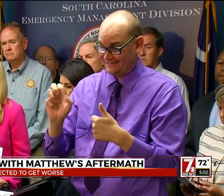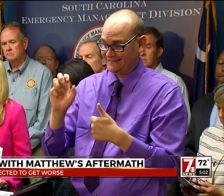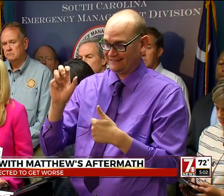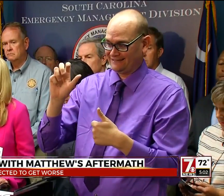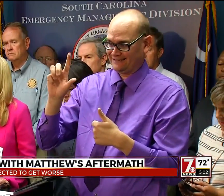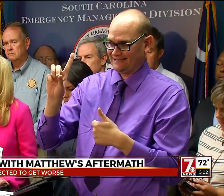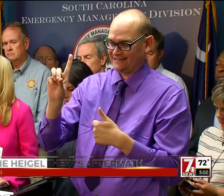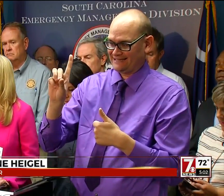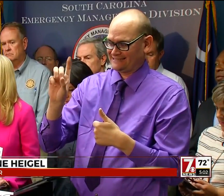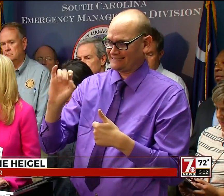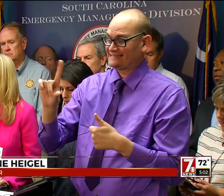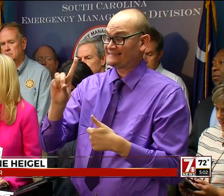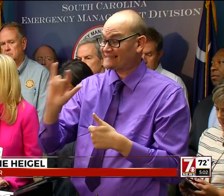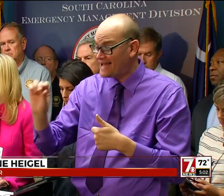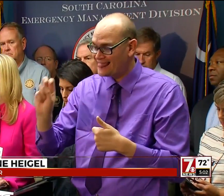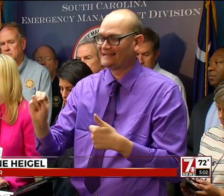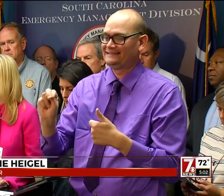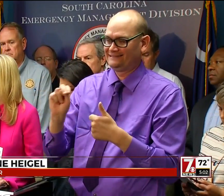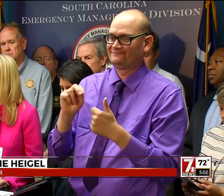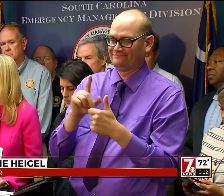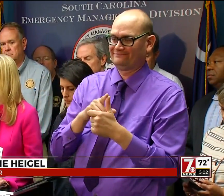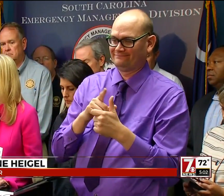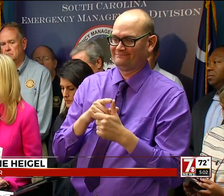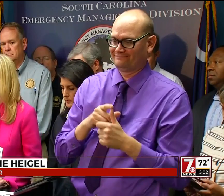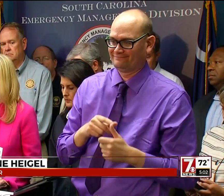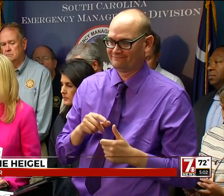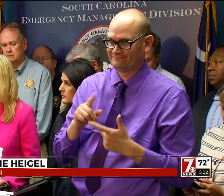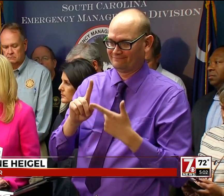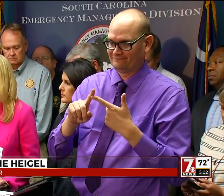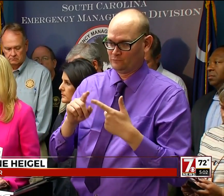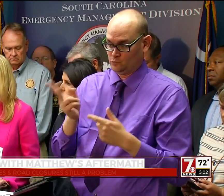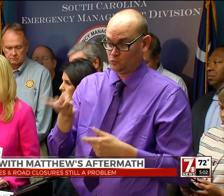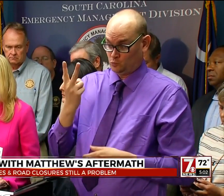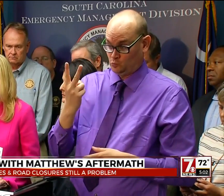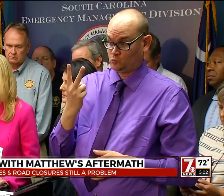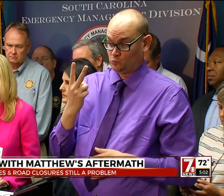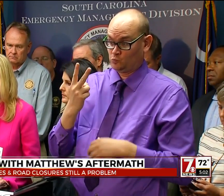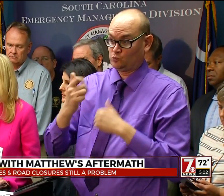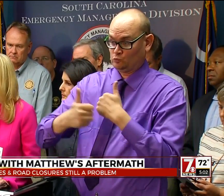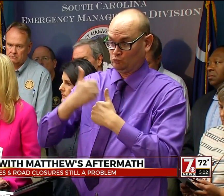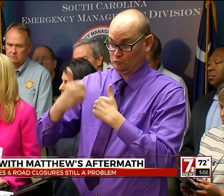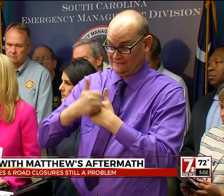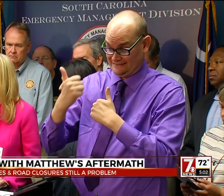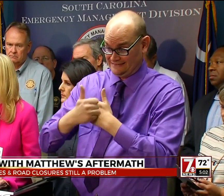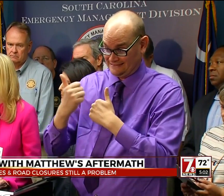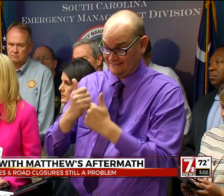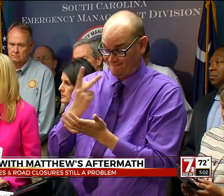WILL BE THERE WHEN FOLKS EVACUATE TO KEEP INDIVIDUALS FROM LOOTING. THE AREA HAS NOT CRESTED YET. SEVEN DAMS FAILED